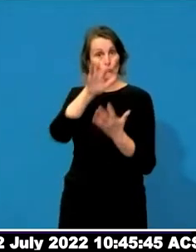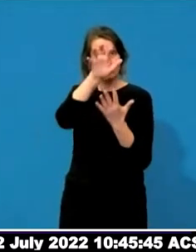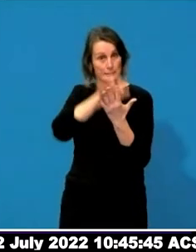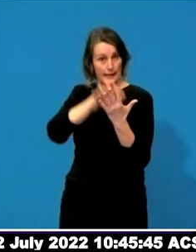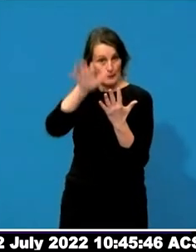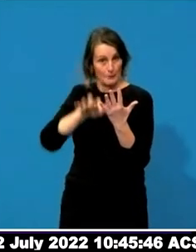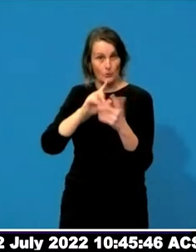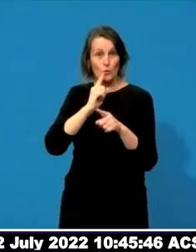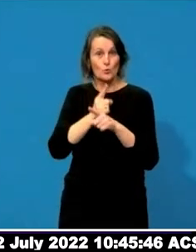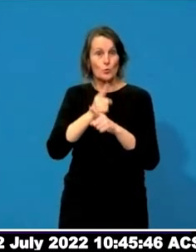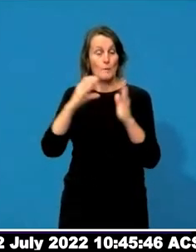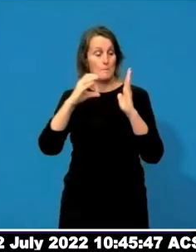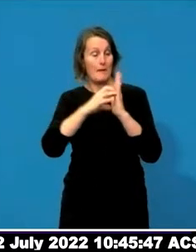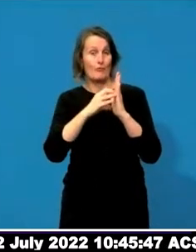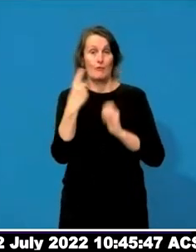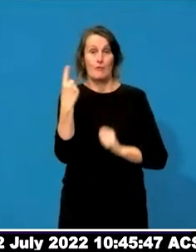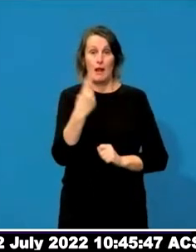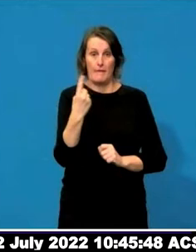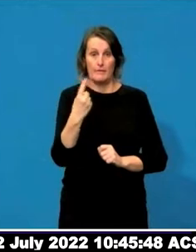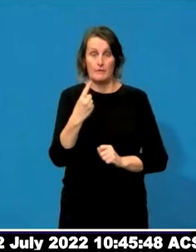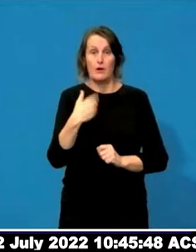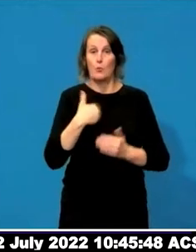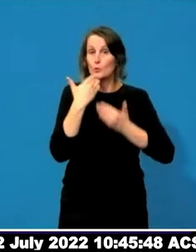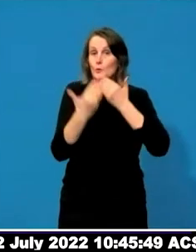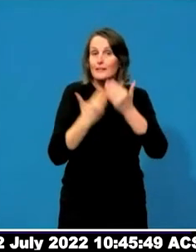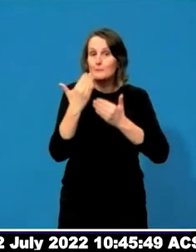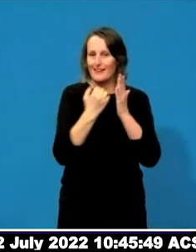the figures as they then existed. And can I take you to that? Yes.